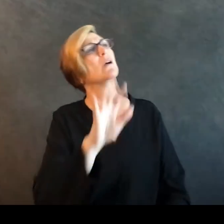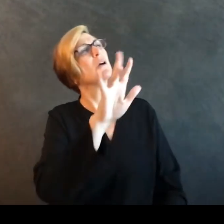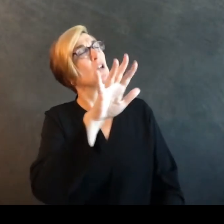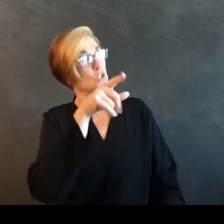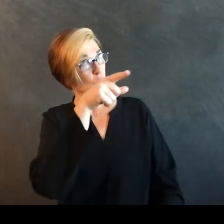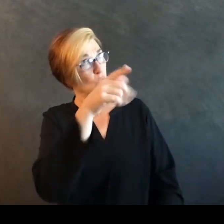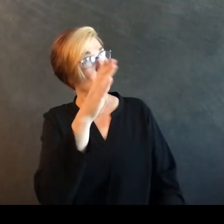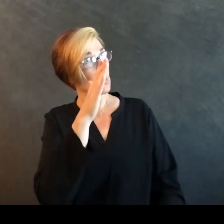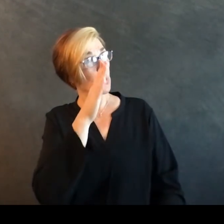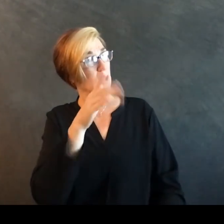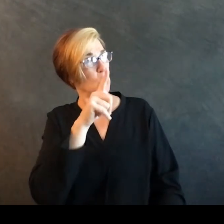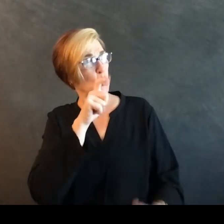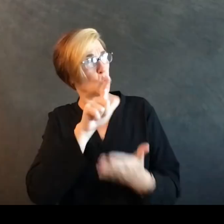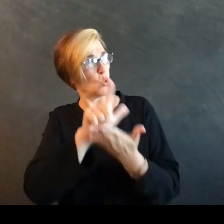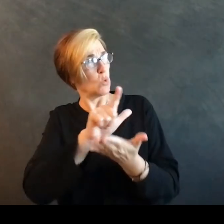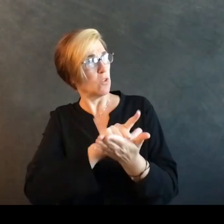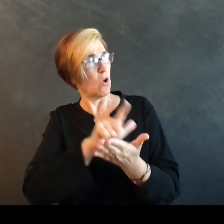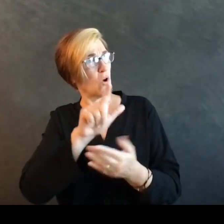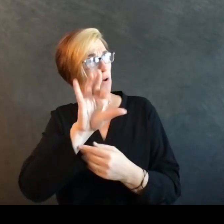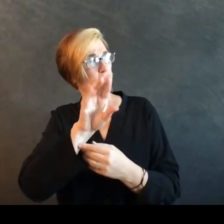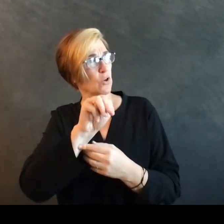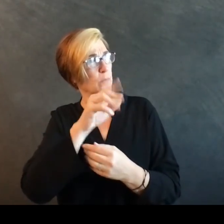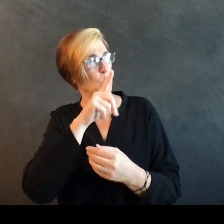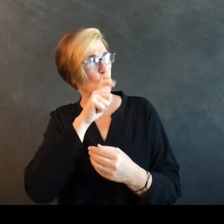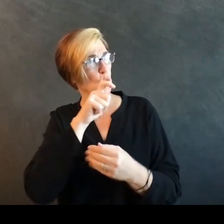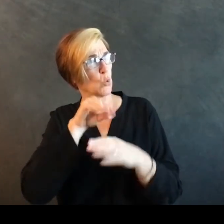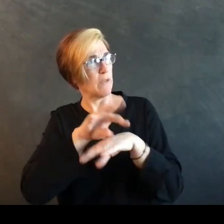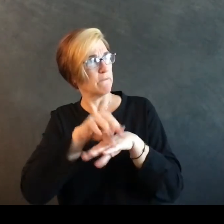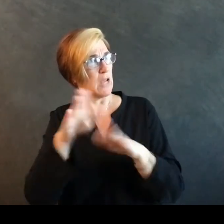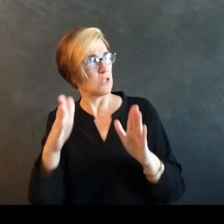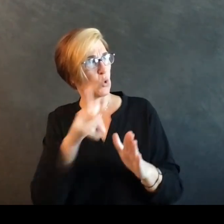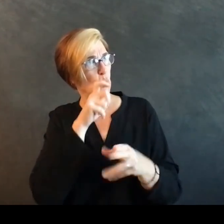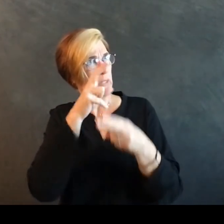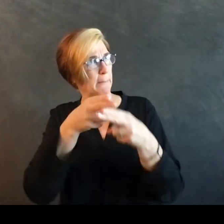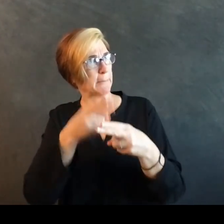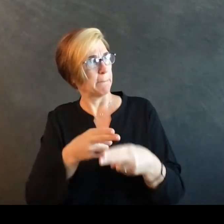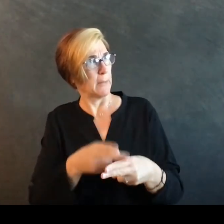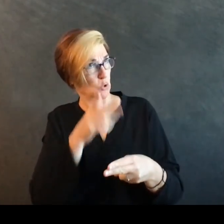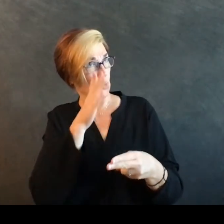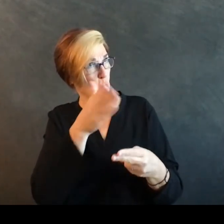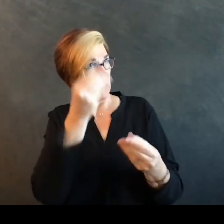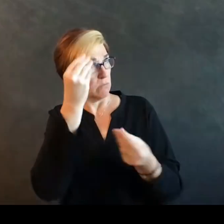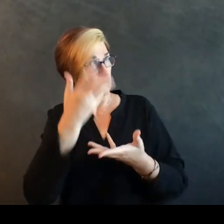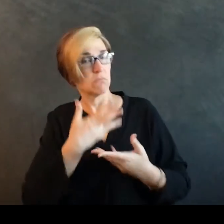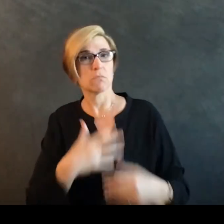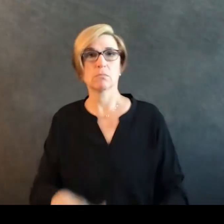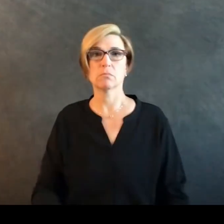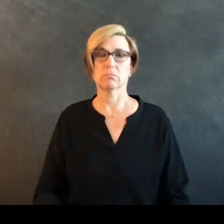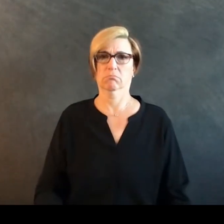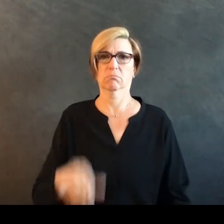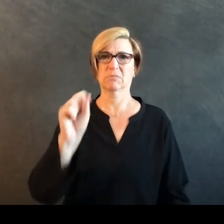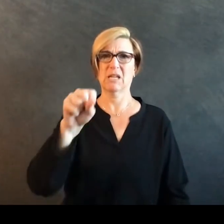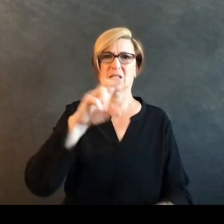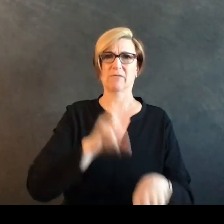those people who are advising me when you give you the names as well as the